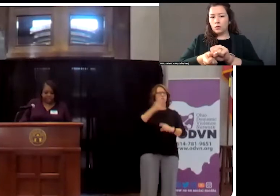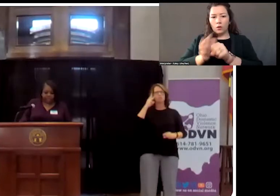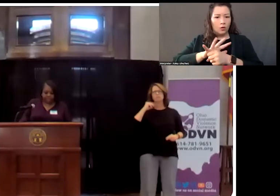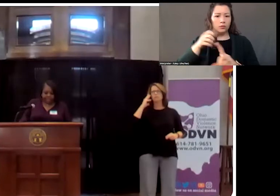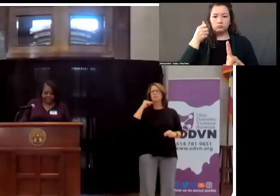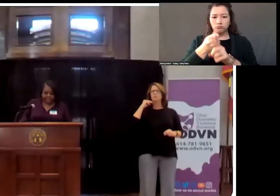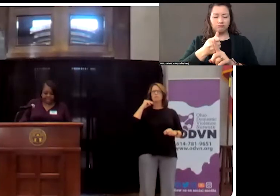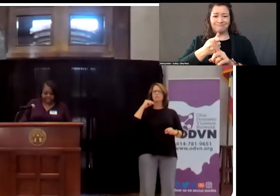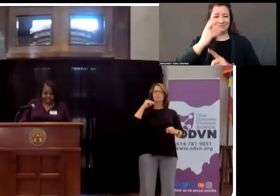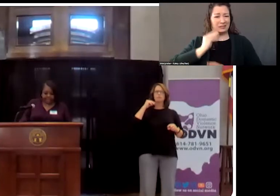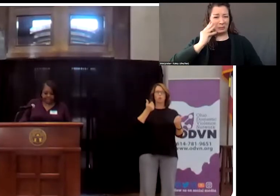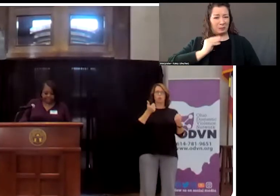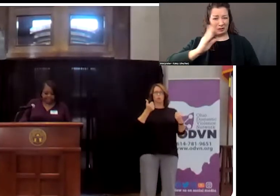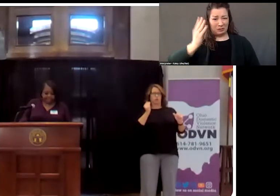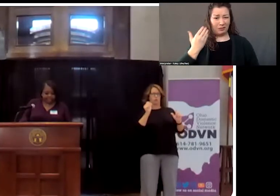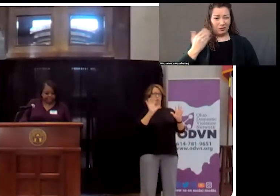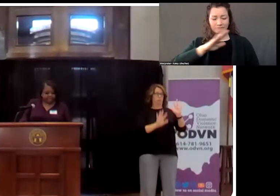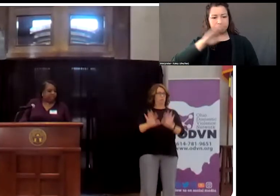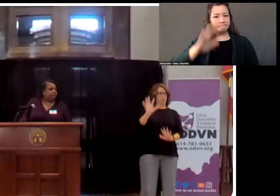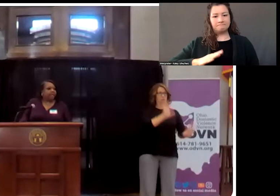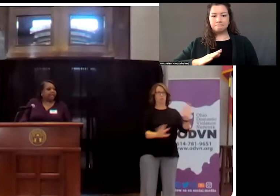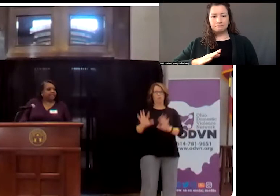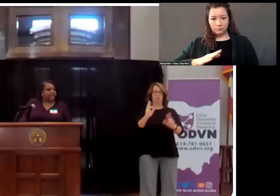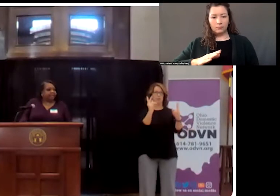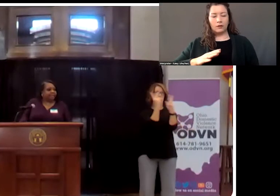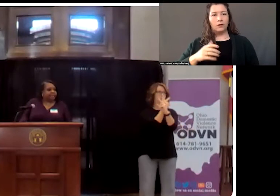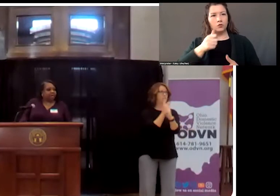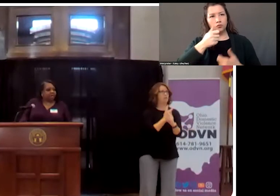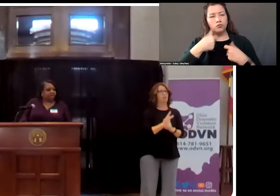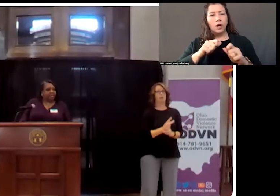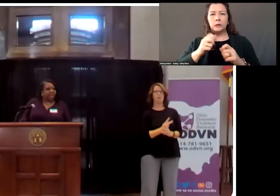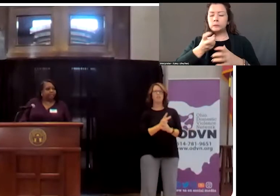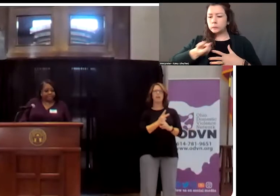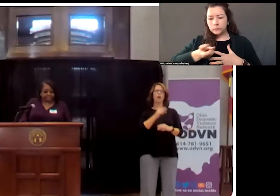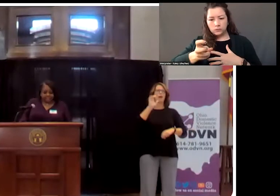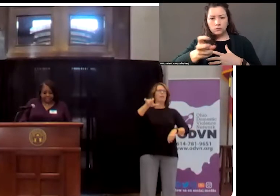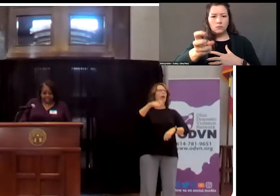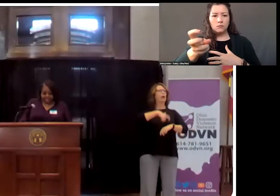We were trying to navigate through things. A time that was called an unprecedented time.